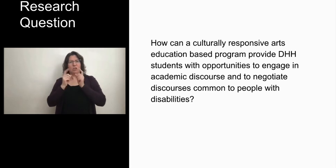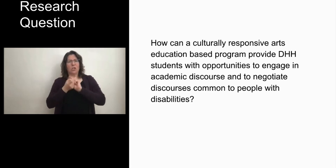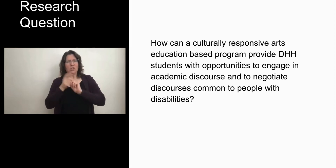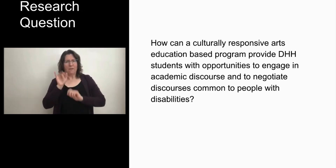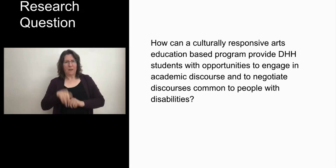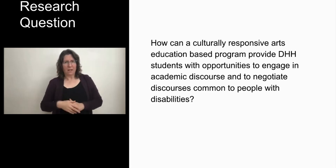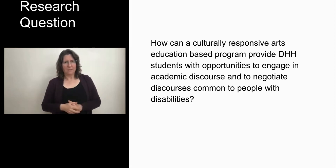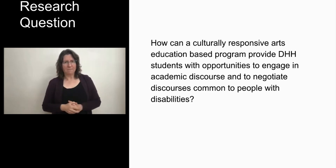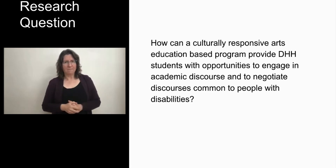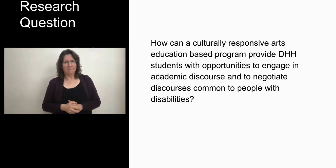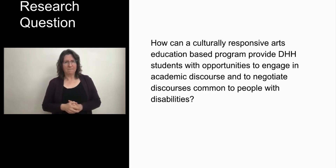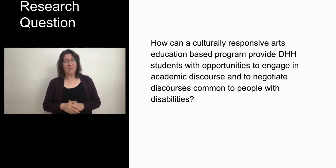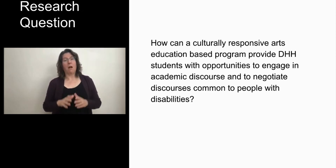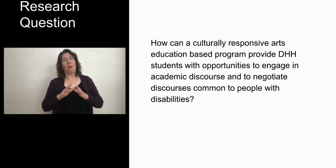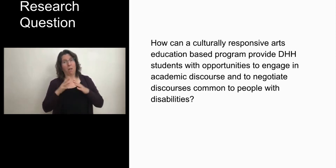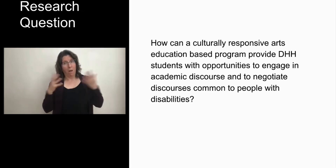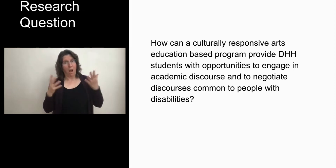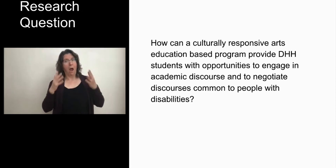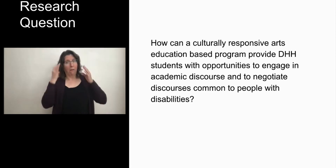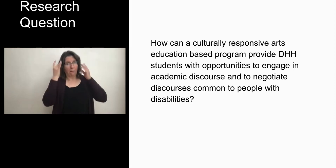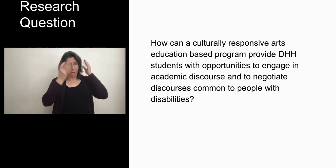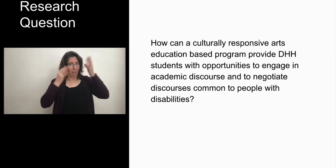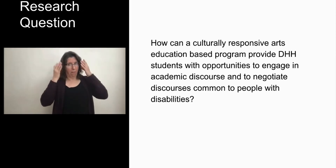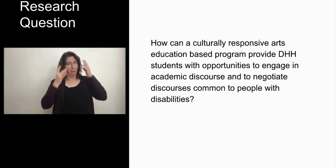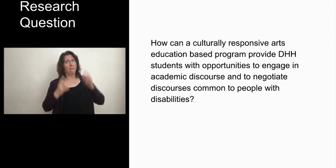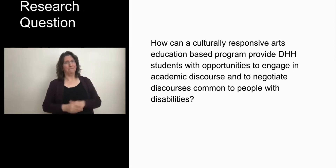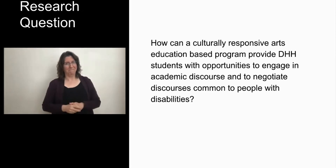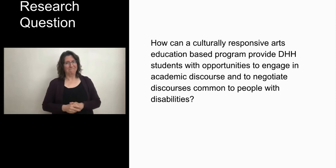Was there a way to do this? I gave it a lot of thought!